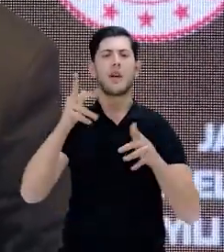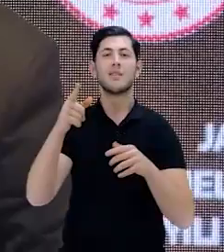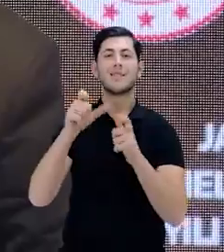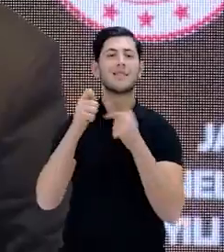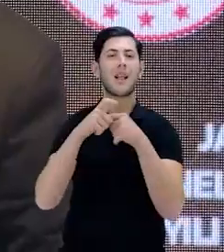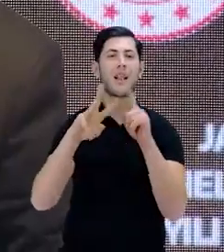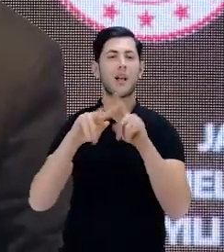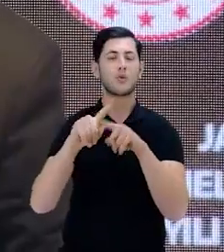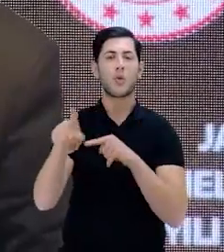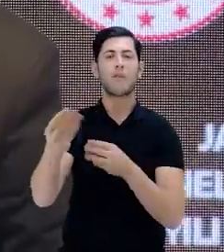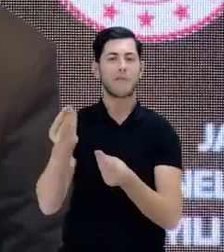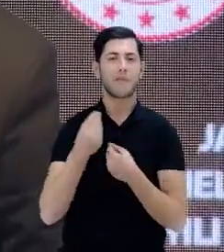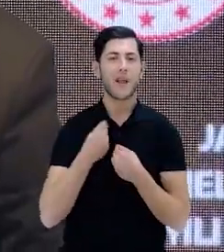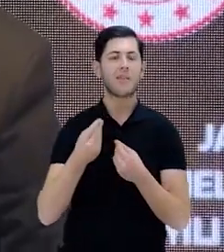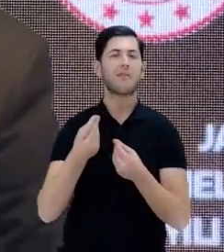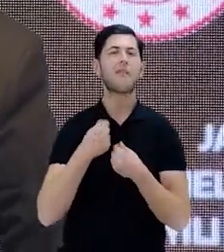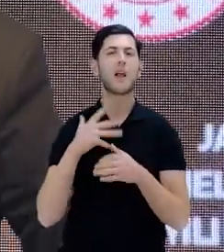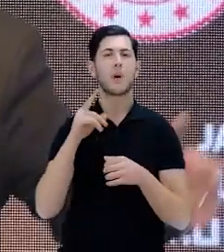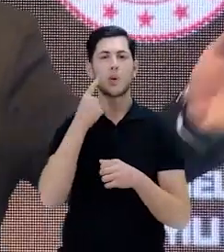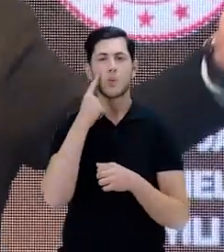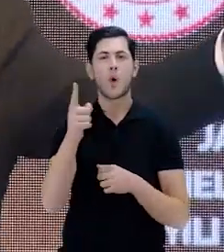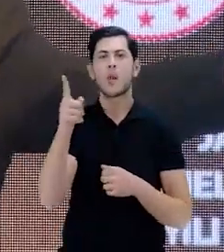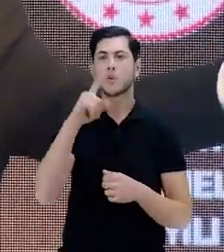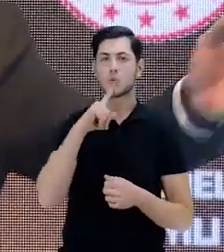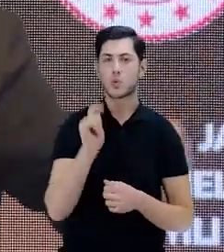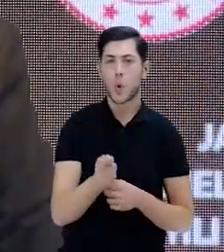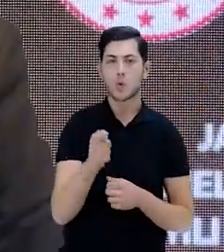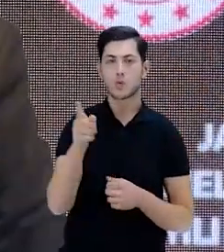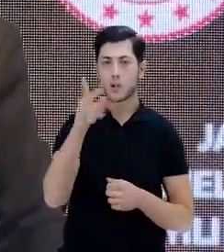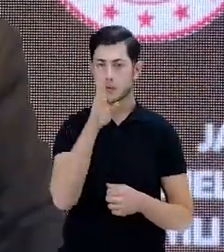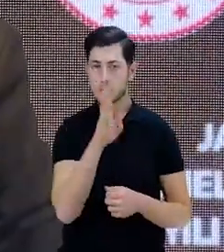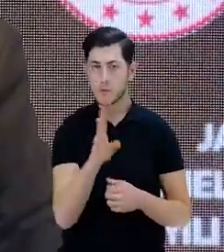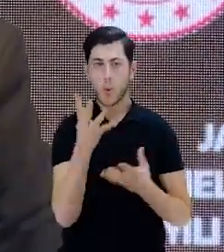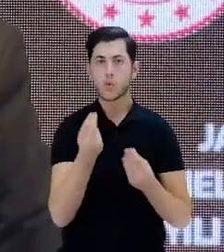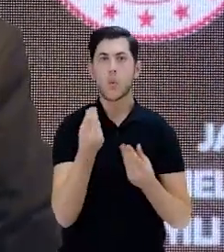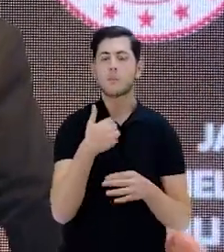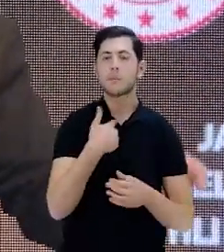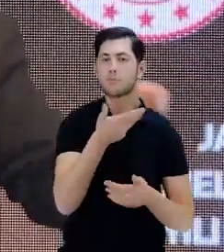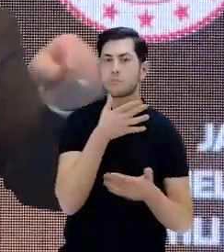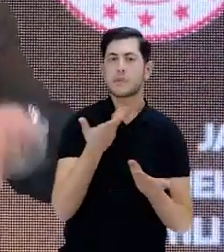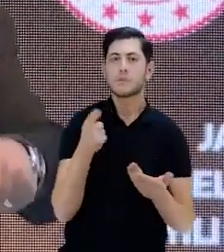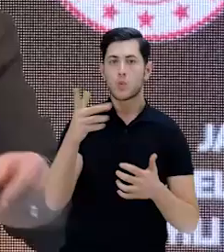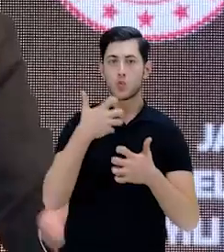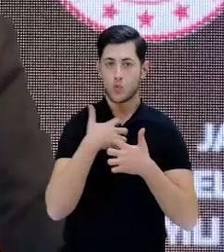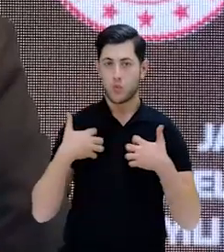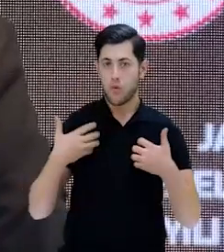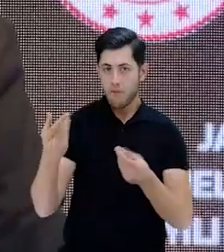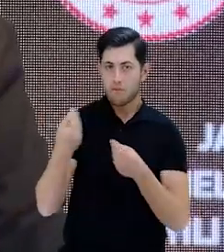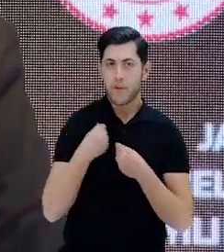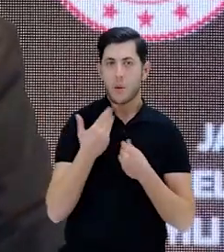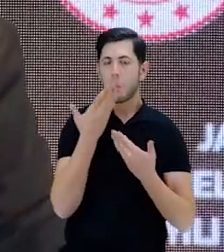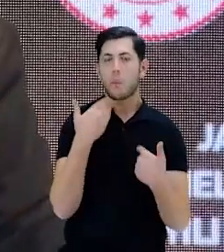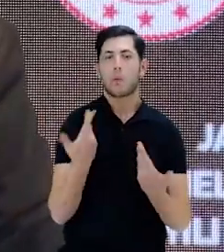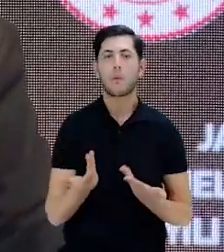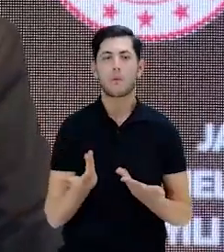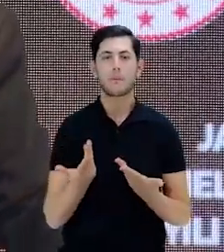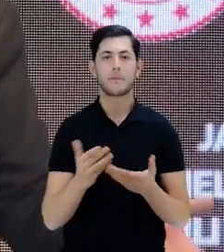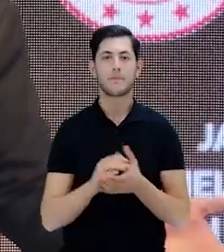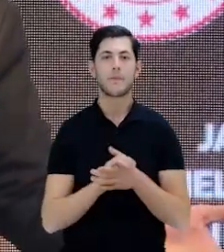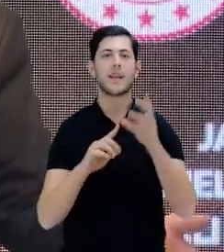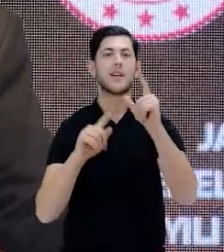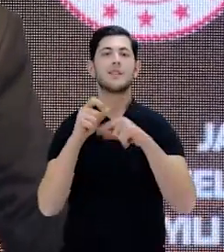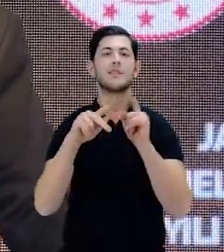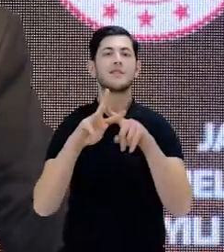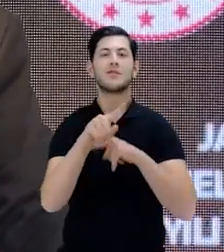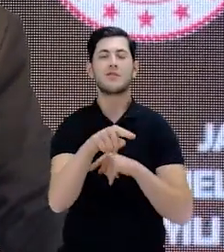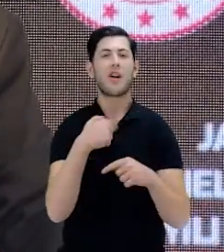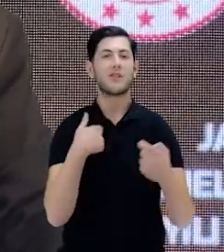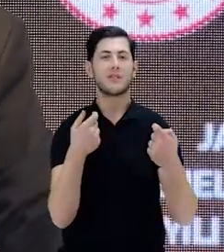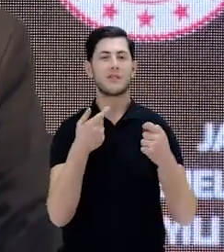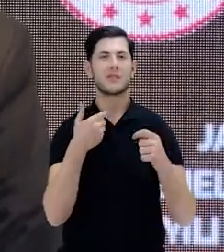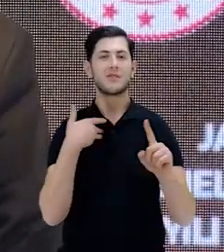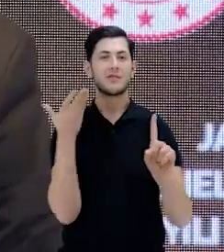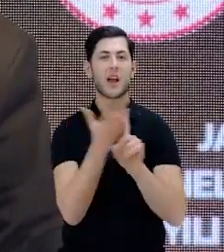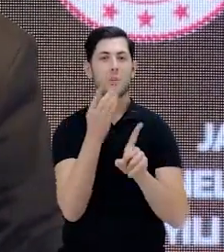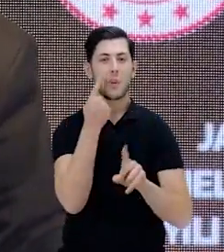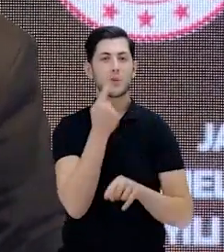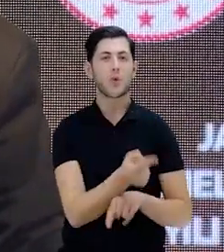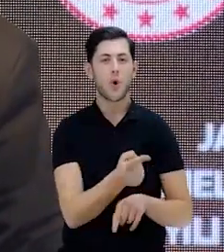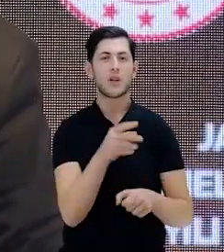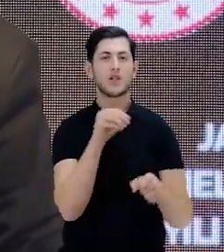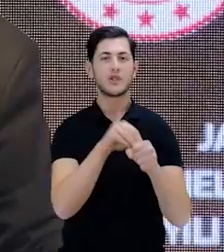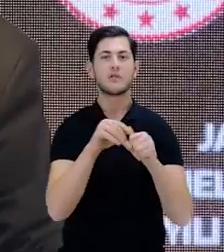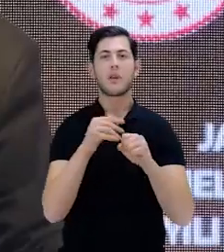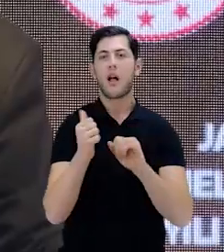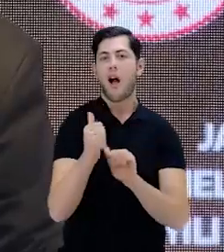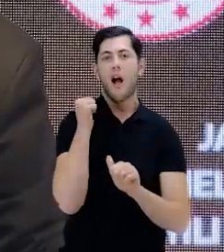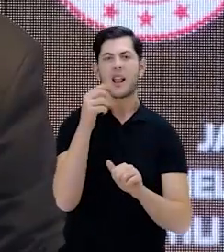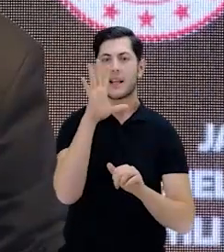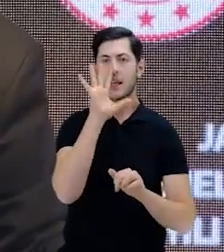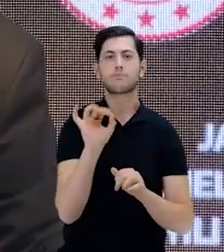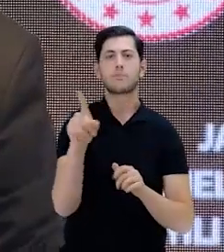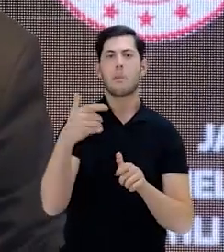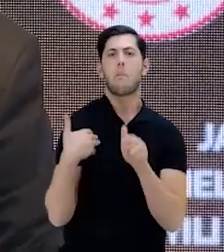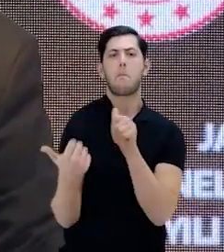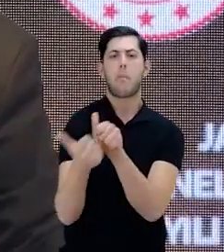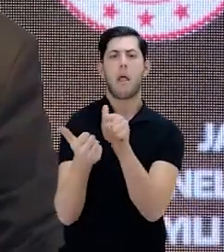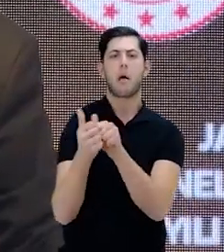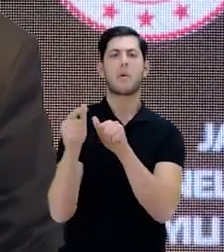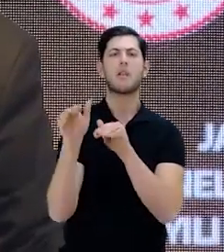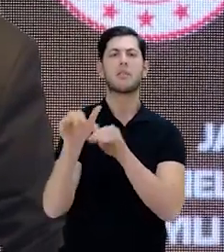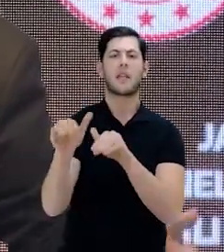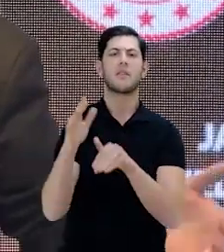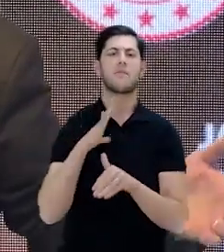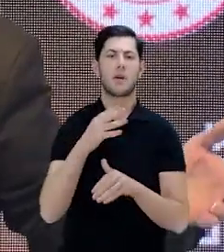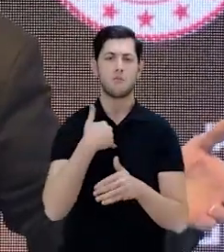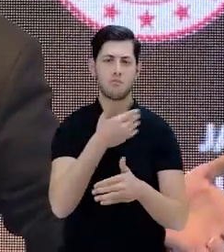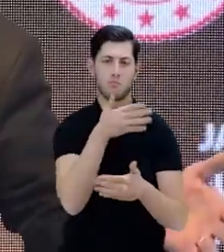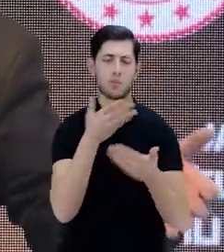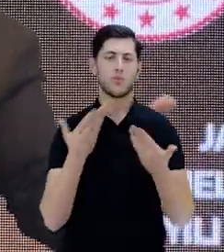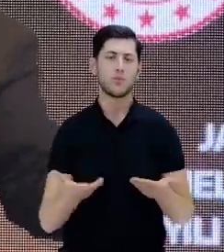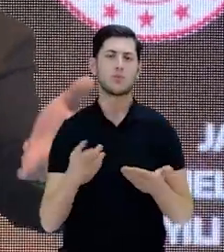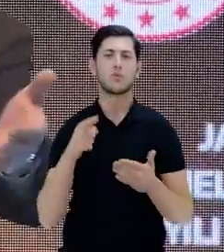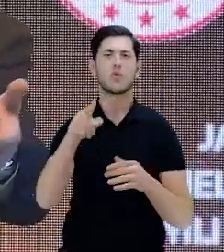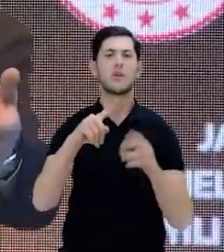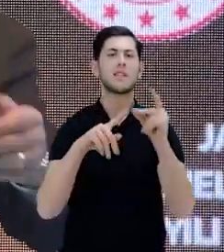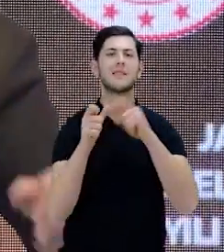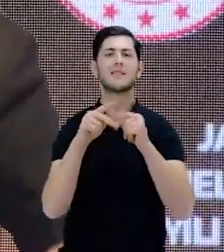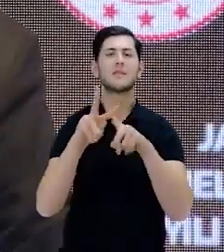So how can we know that you will stay loyal to your commitments, the senate will confirm them and you will give them to us? For what can we trust you? Don’t we know that the planners of İstiklal Street attack are the ones you cuddle up to?